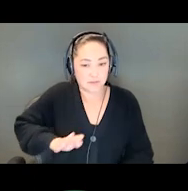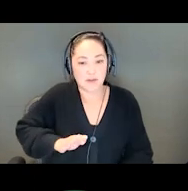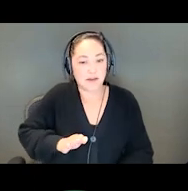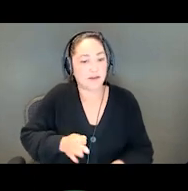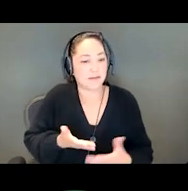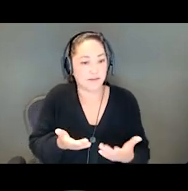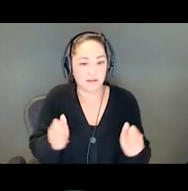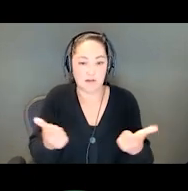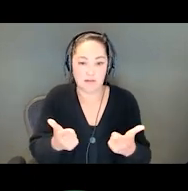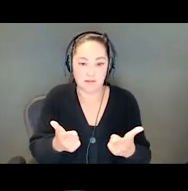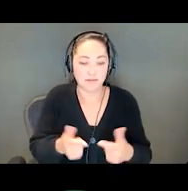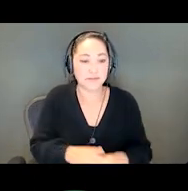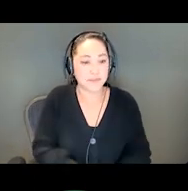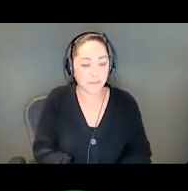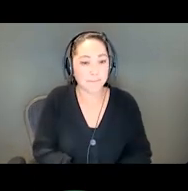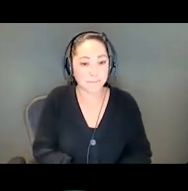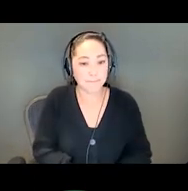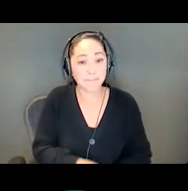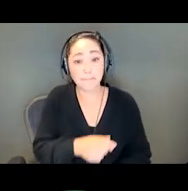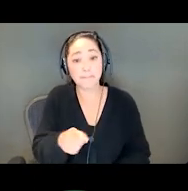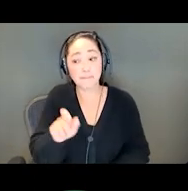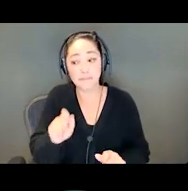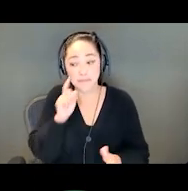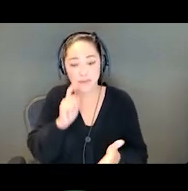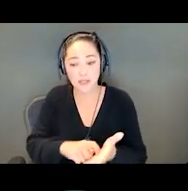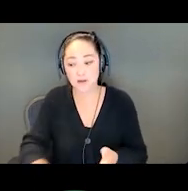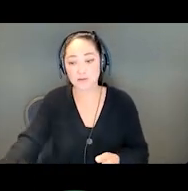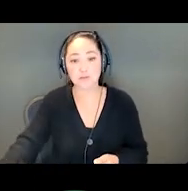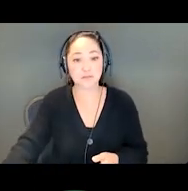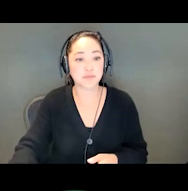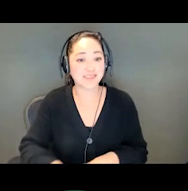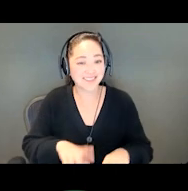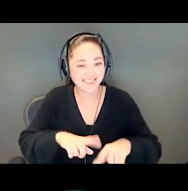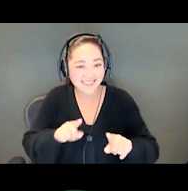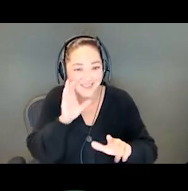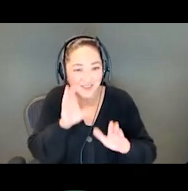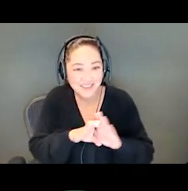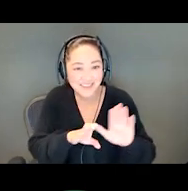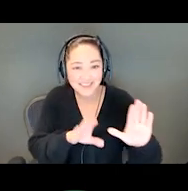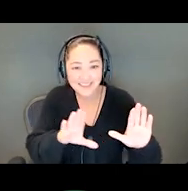As we can see in the different pictures on the left is while participating in the Quebec